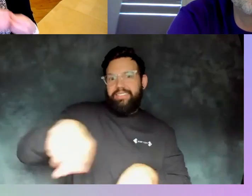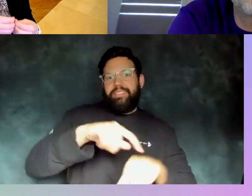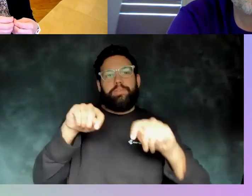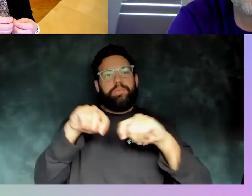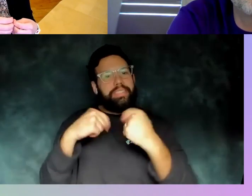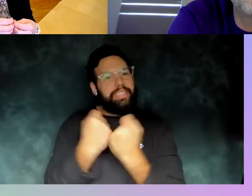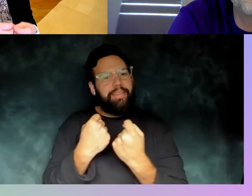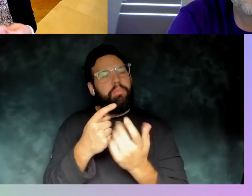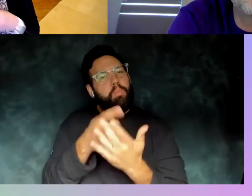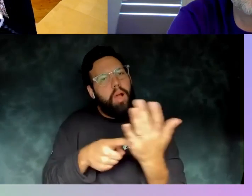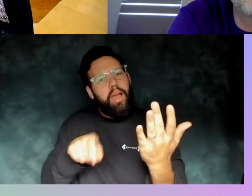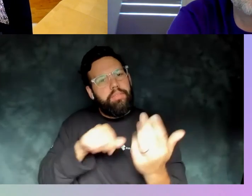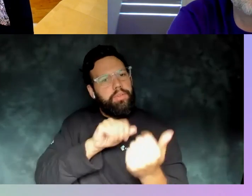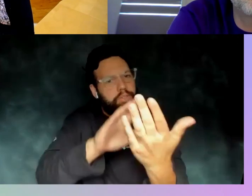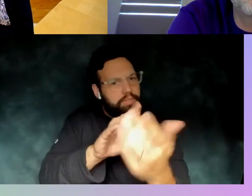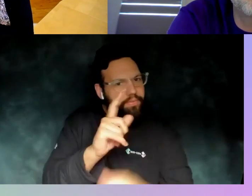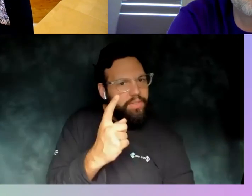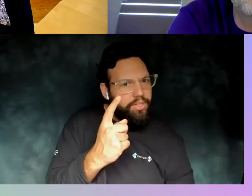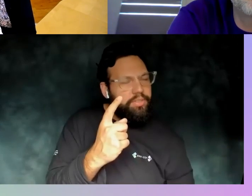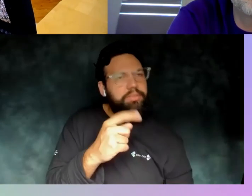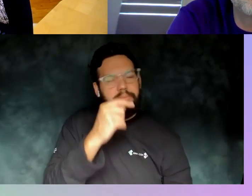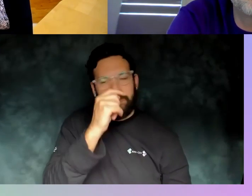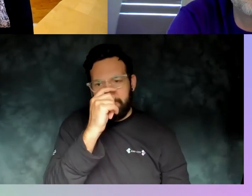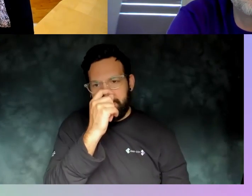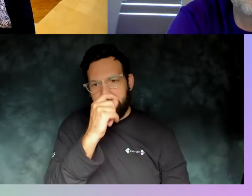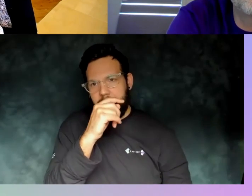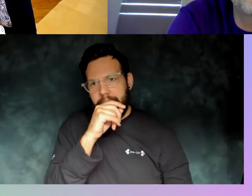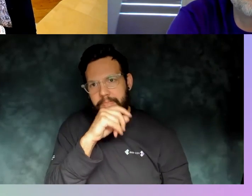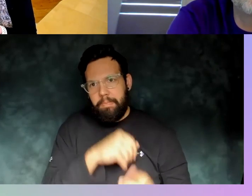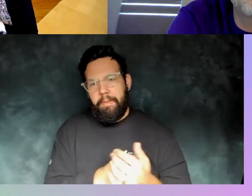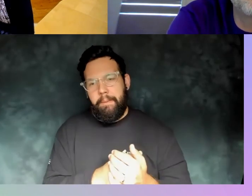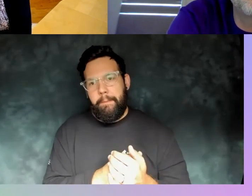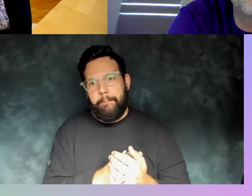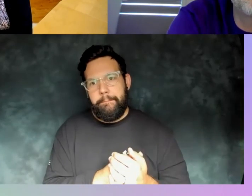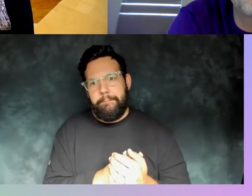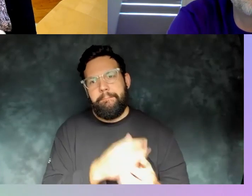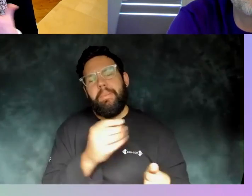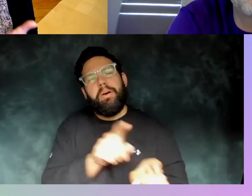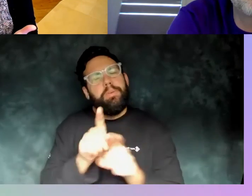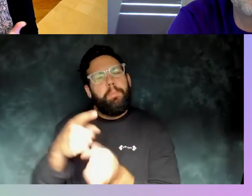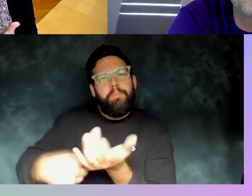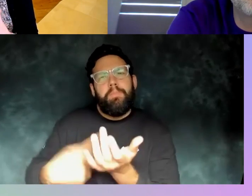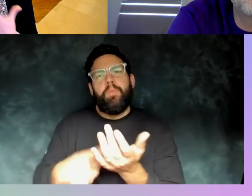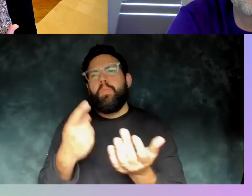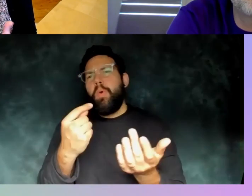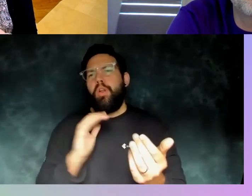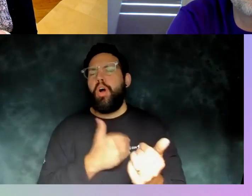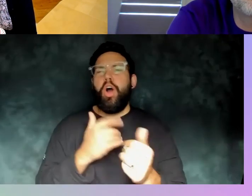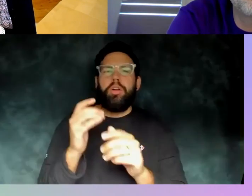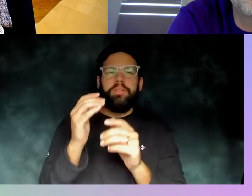HTML and horror how assistive technology works. What accommodations recommendations you have for a large design team that doesn't really have technical have technical HTML